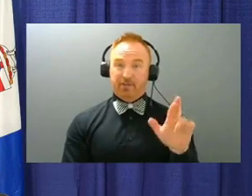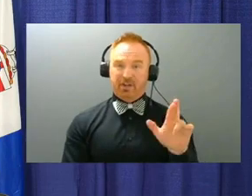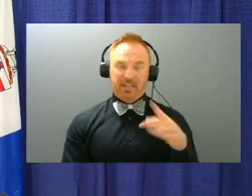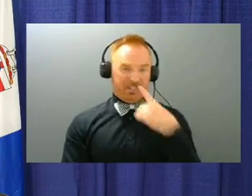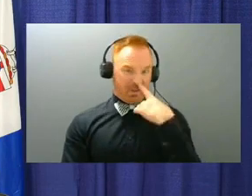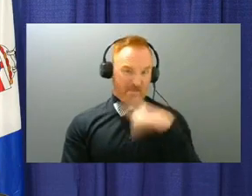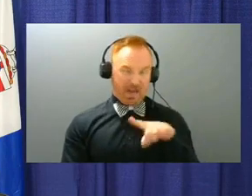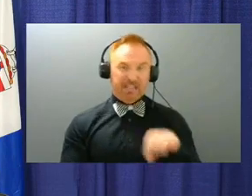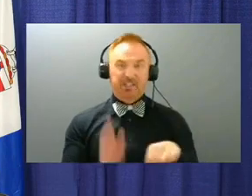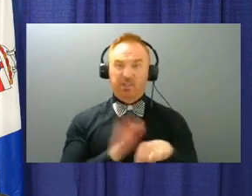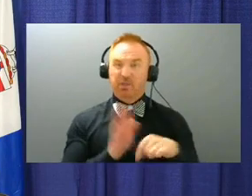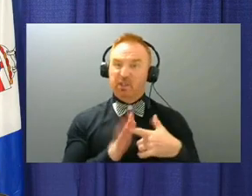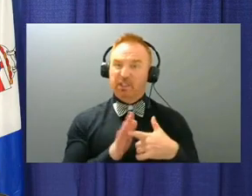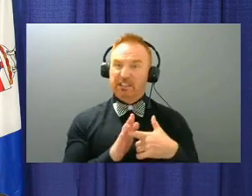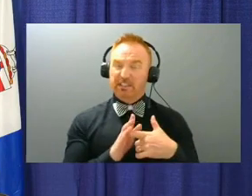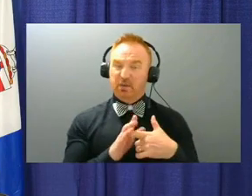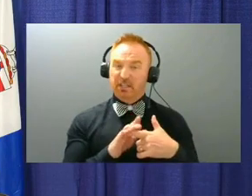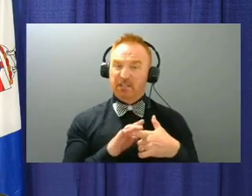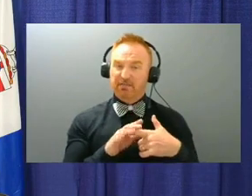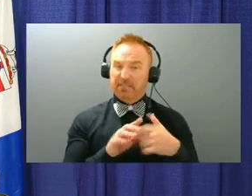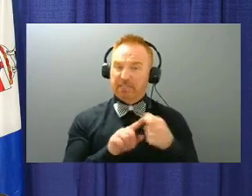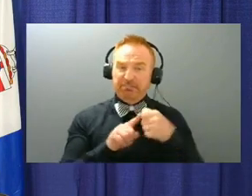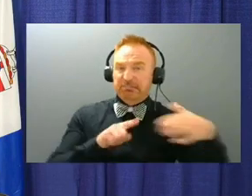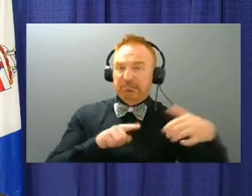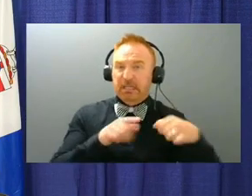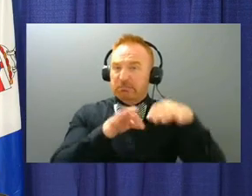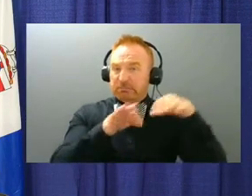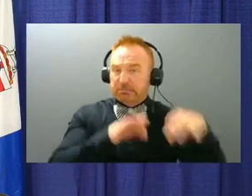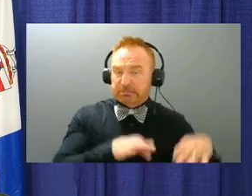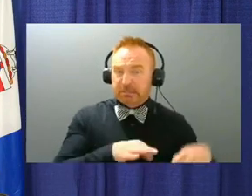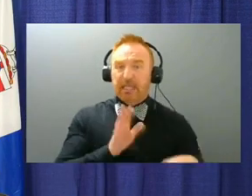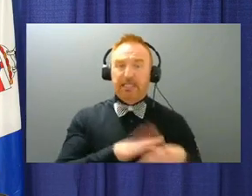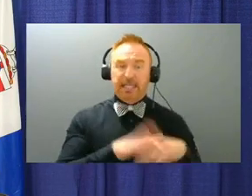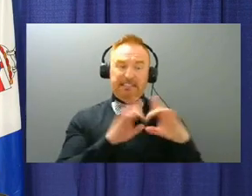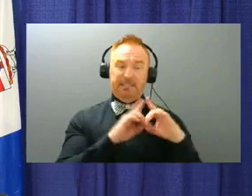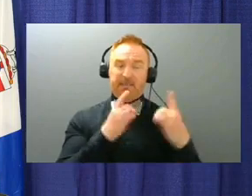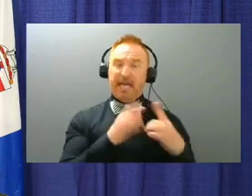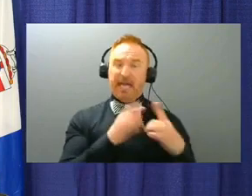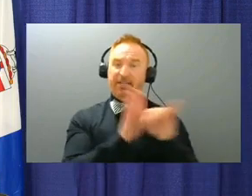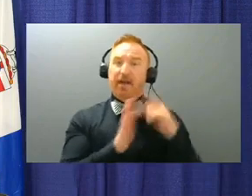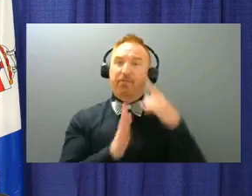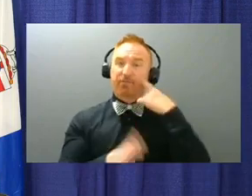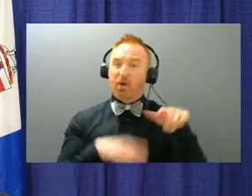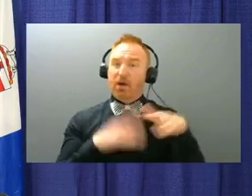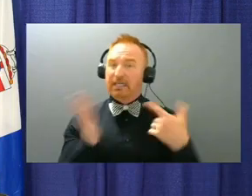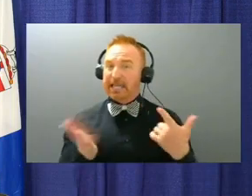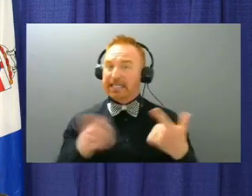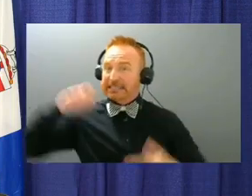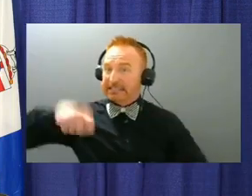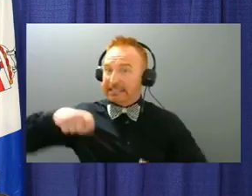I was hoping you could elaborate a little bit. You said something has been identified by the department as necessities.